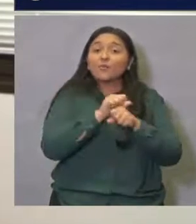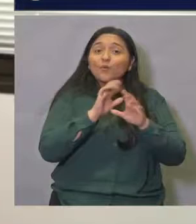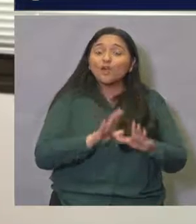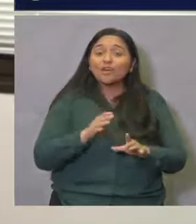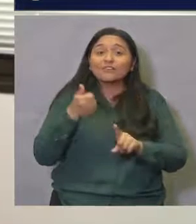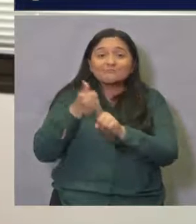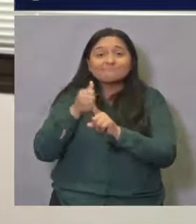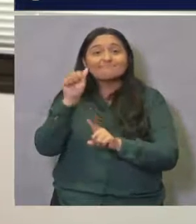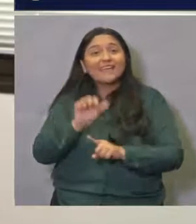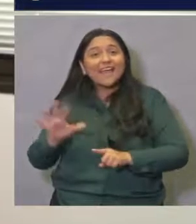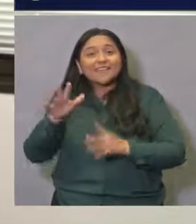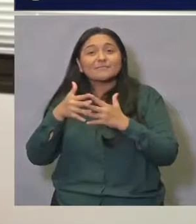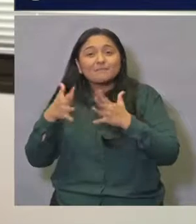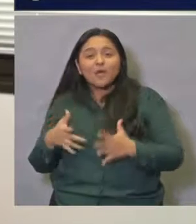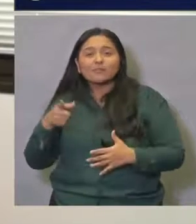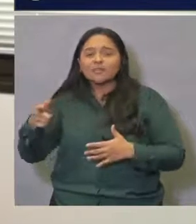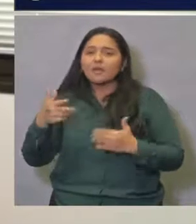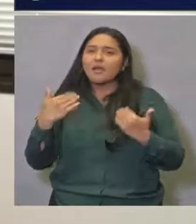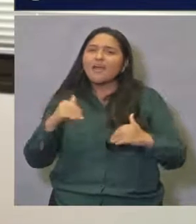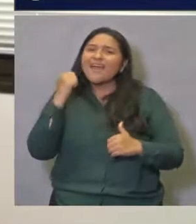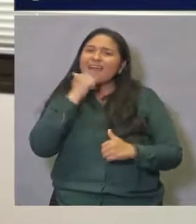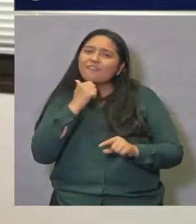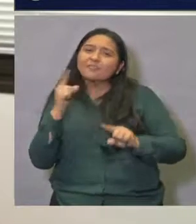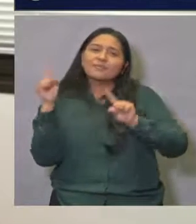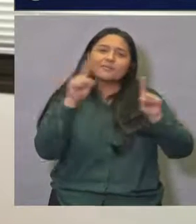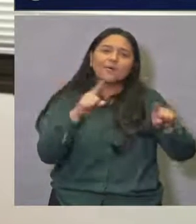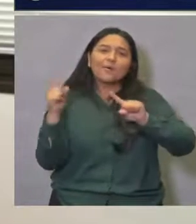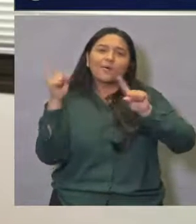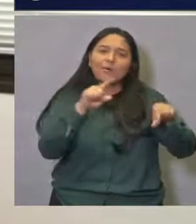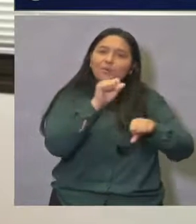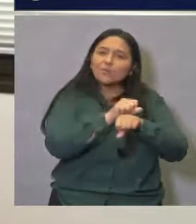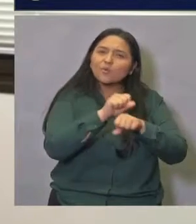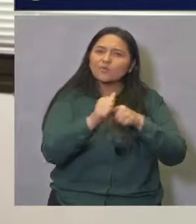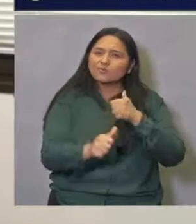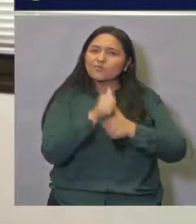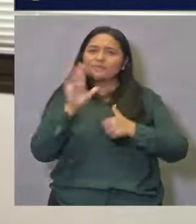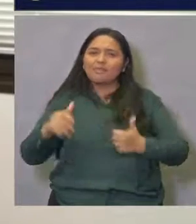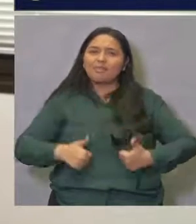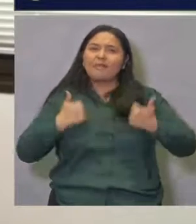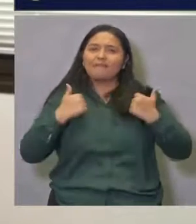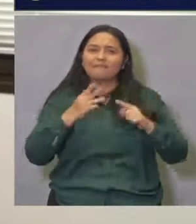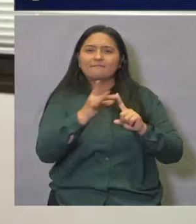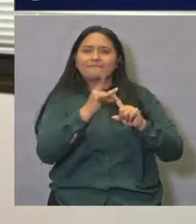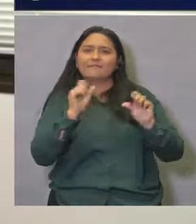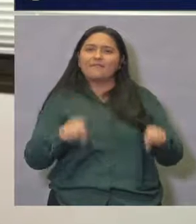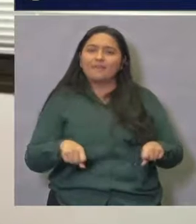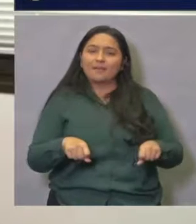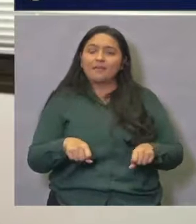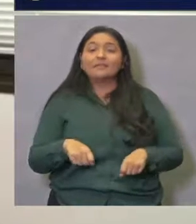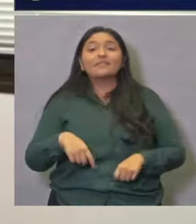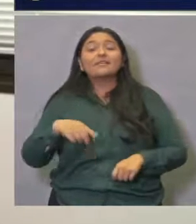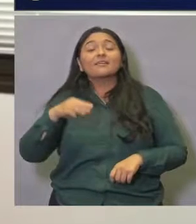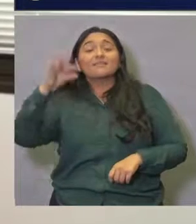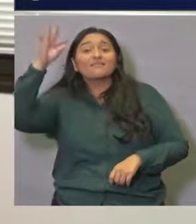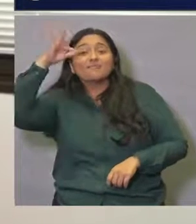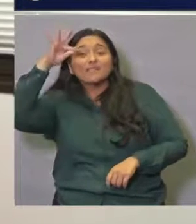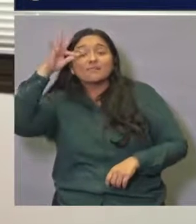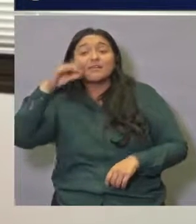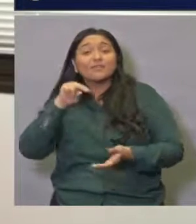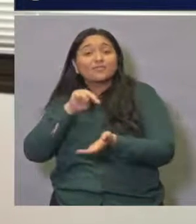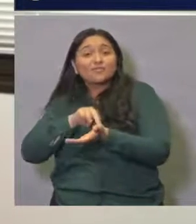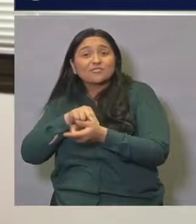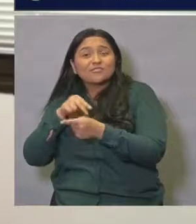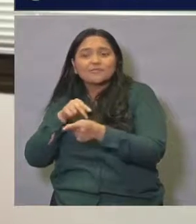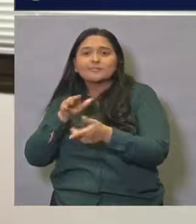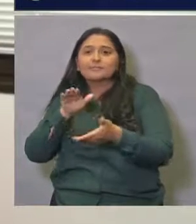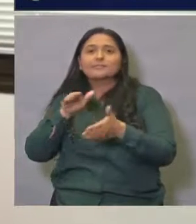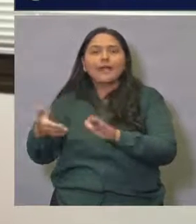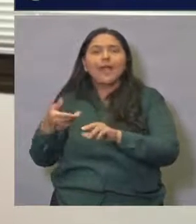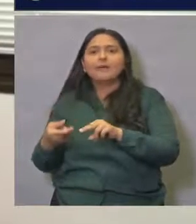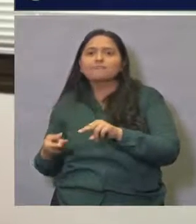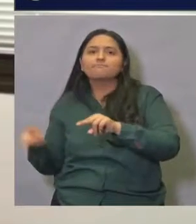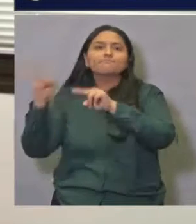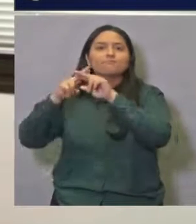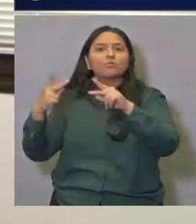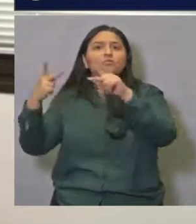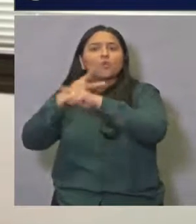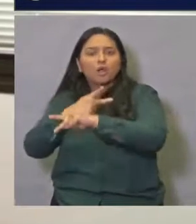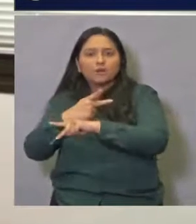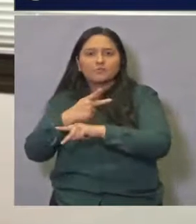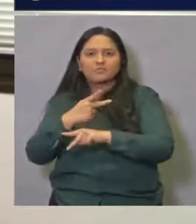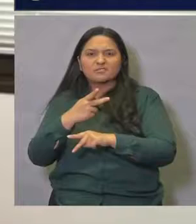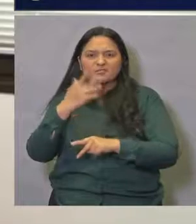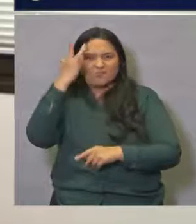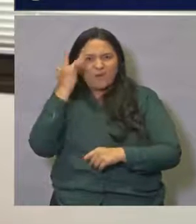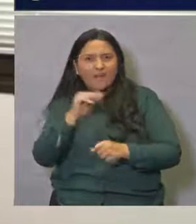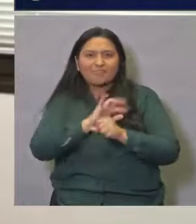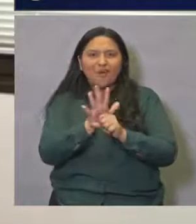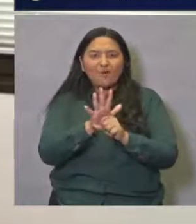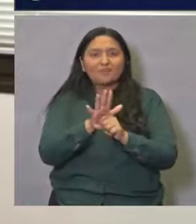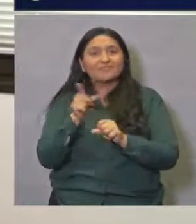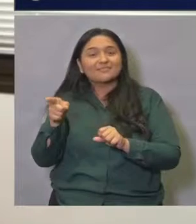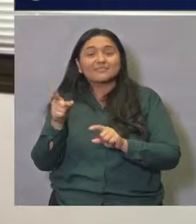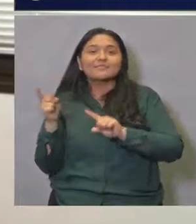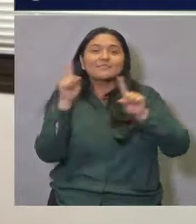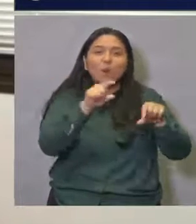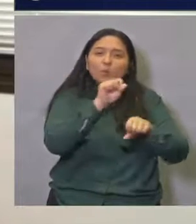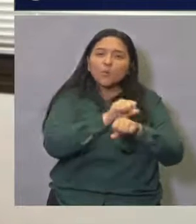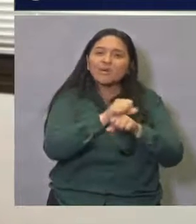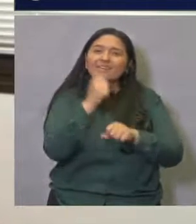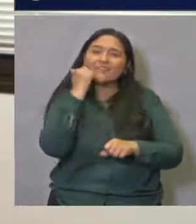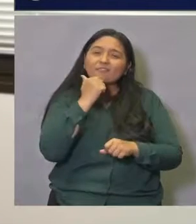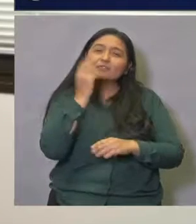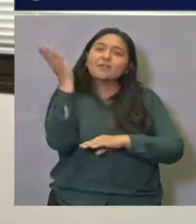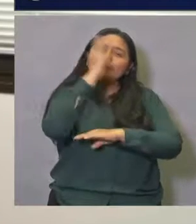RERECURSOS.